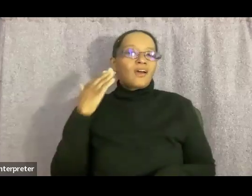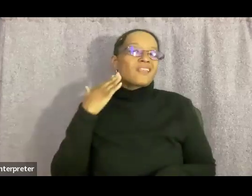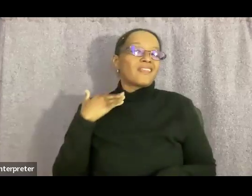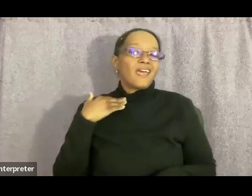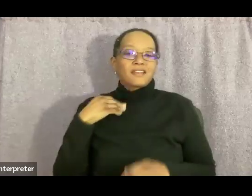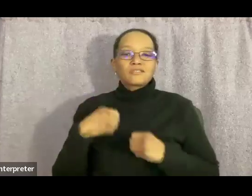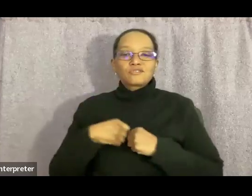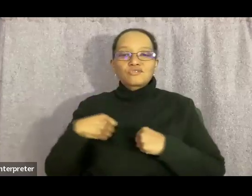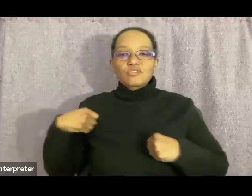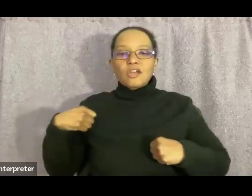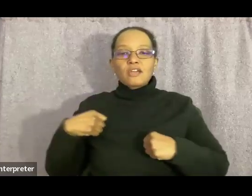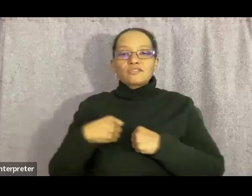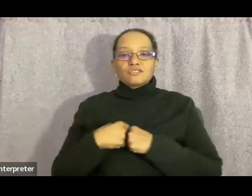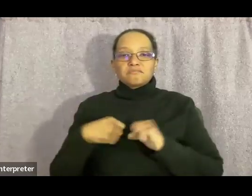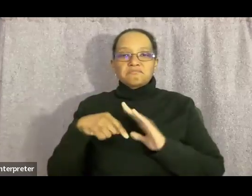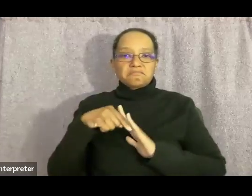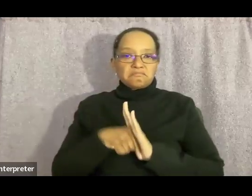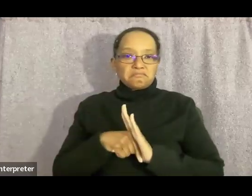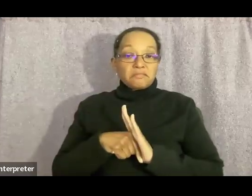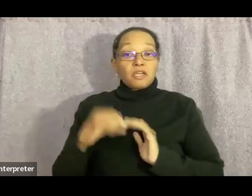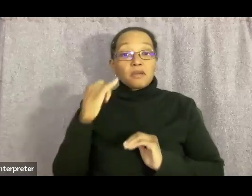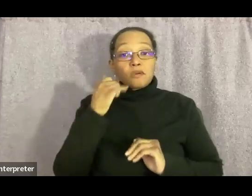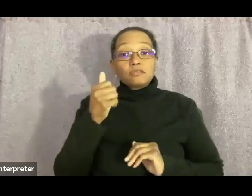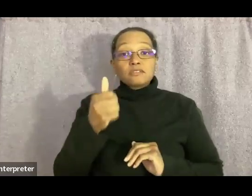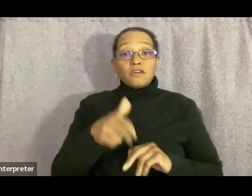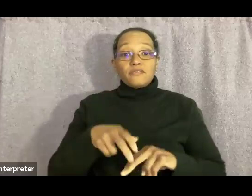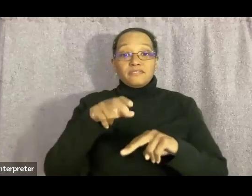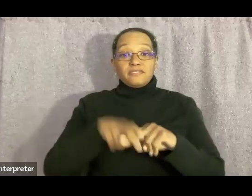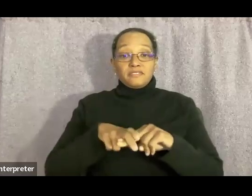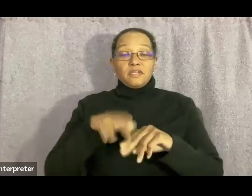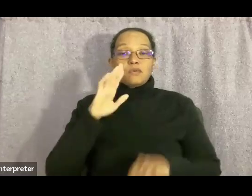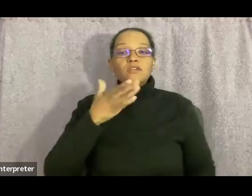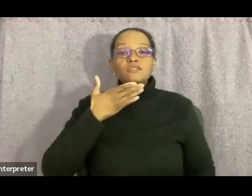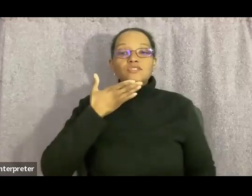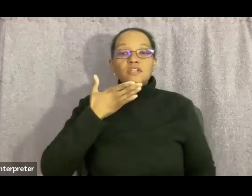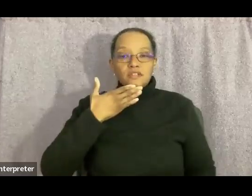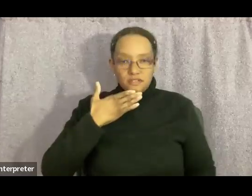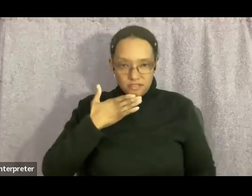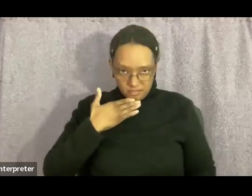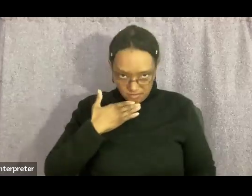So, if you're sitting, you're going to bring your chin to your chest, as close as you can.